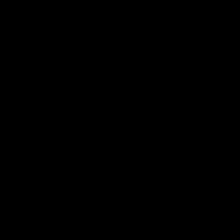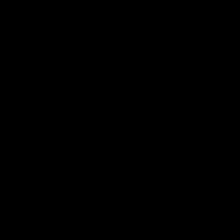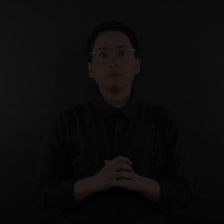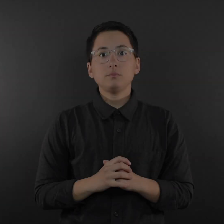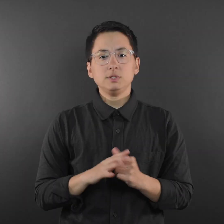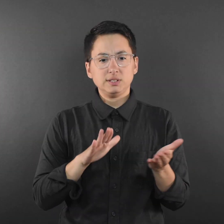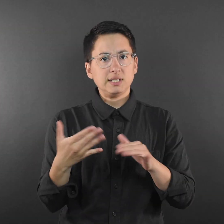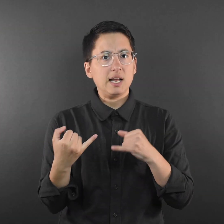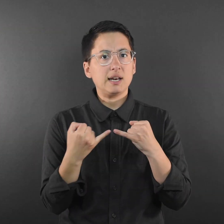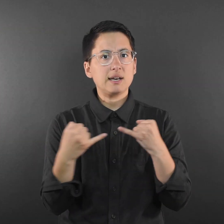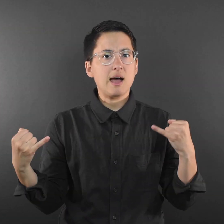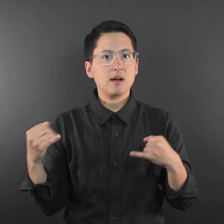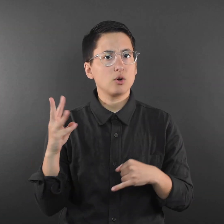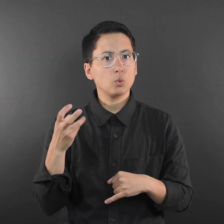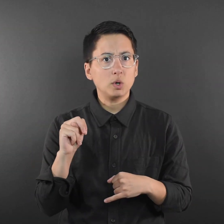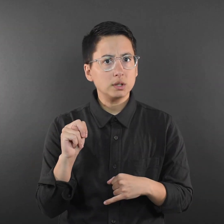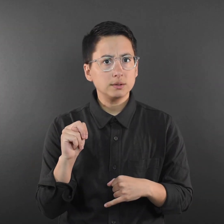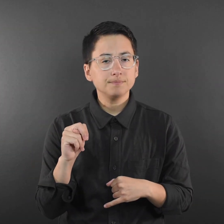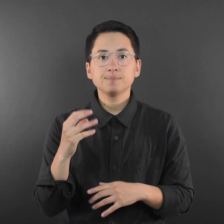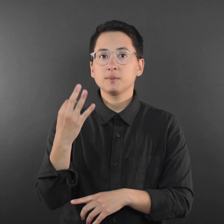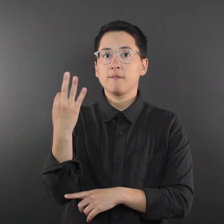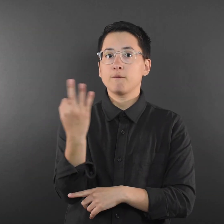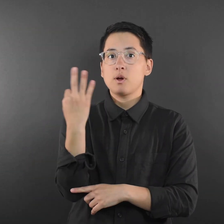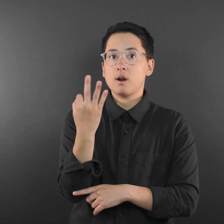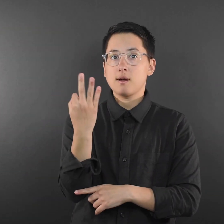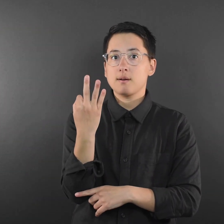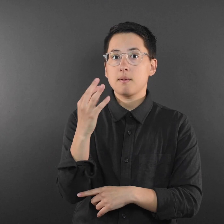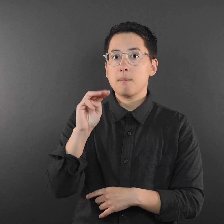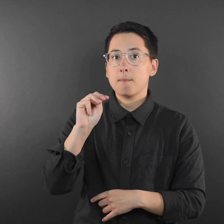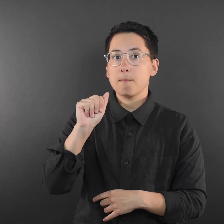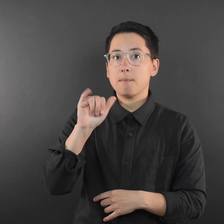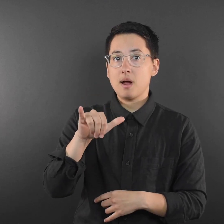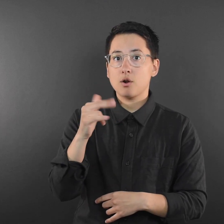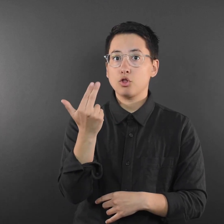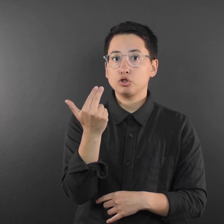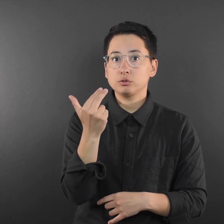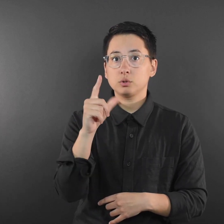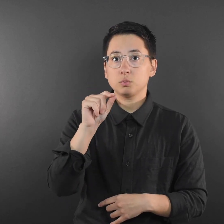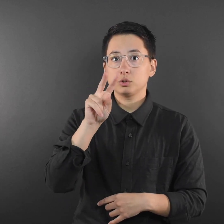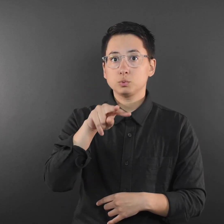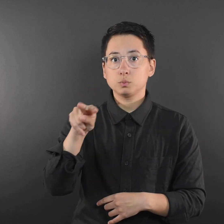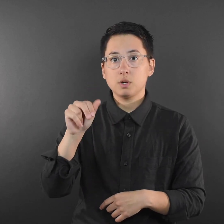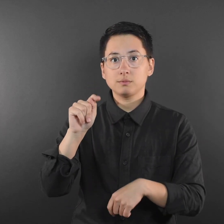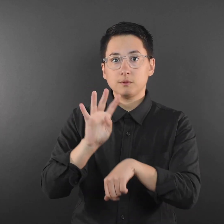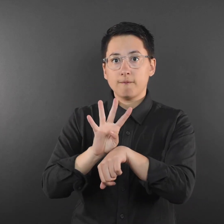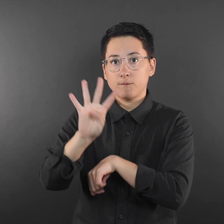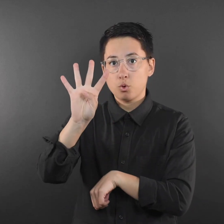The application deadline is Friday, May 13, 2022, at 4:30 p.m.